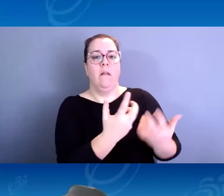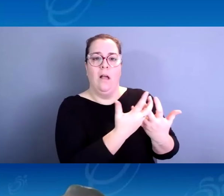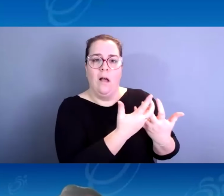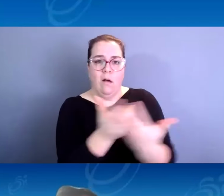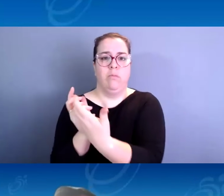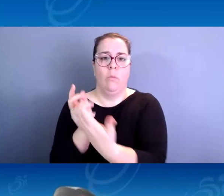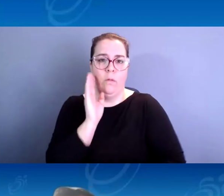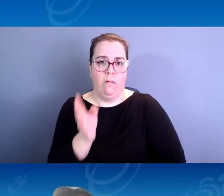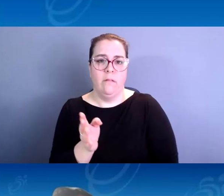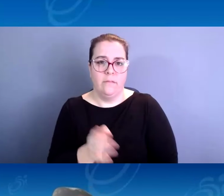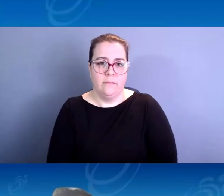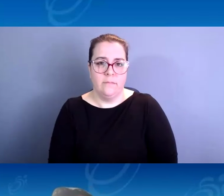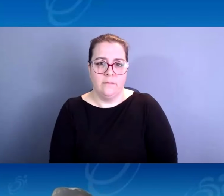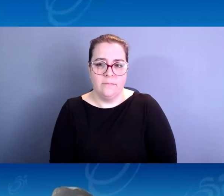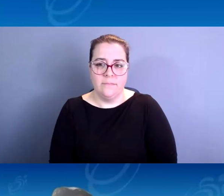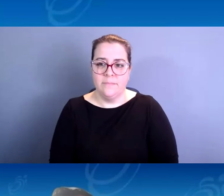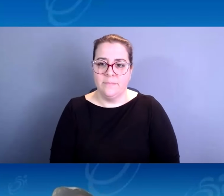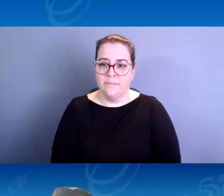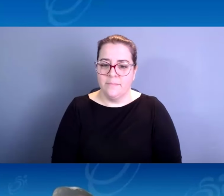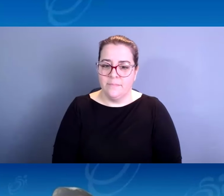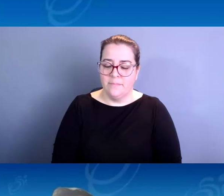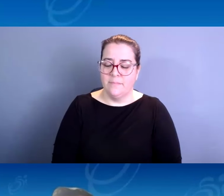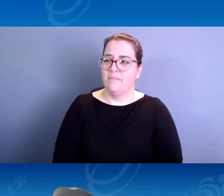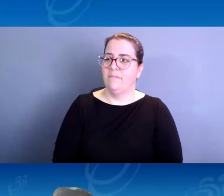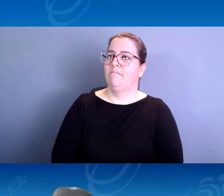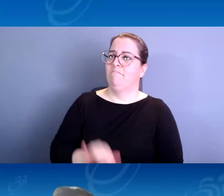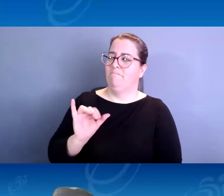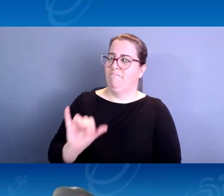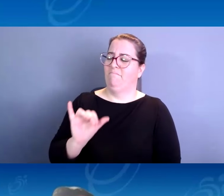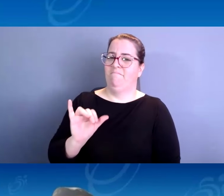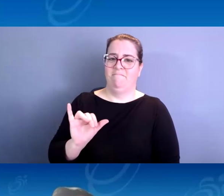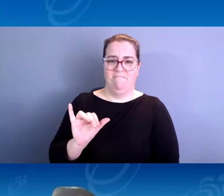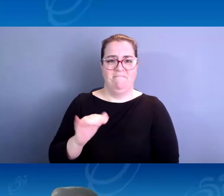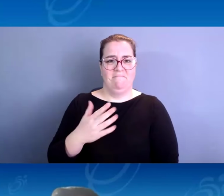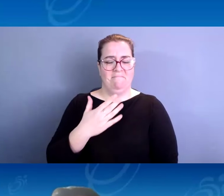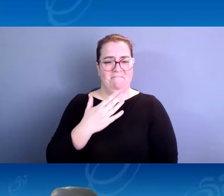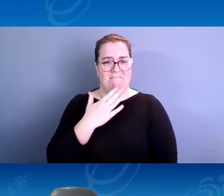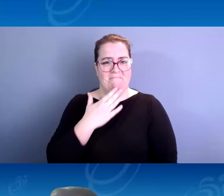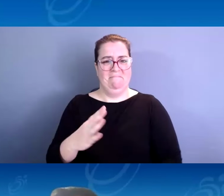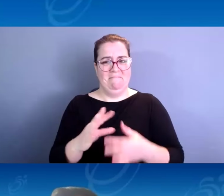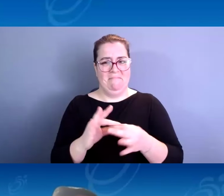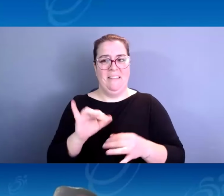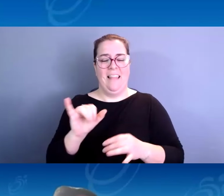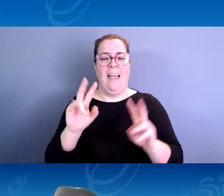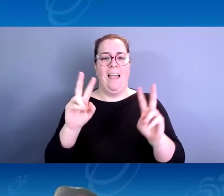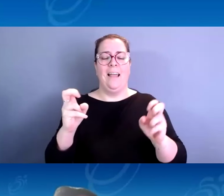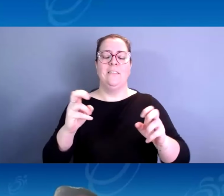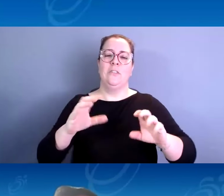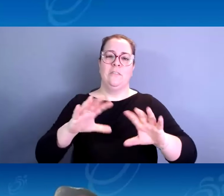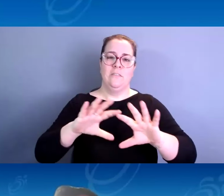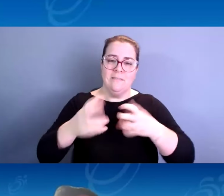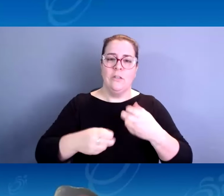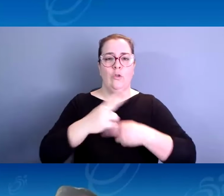Very well said. The the entire idea about, you know, universal design and building spaces for everyone.